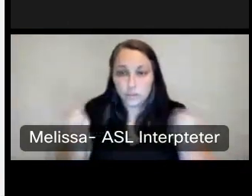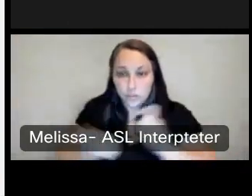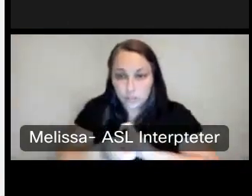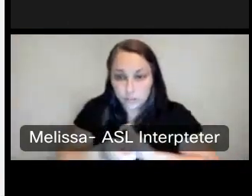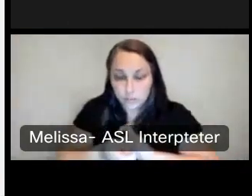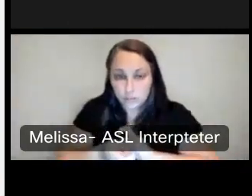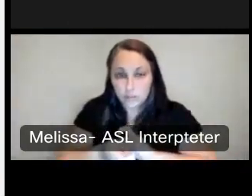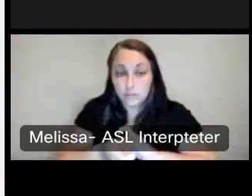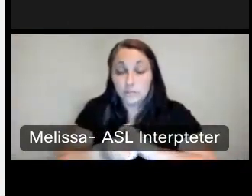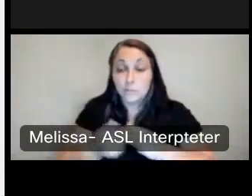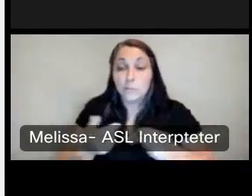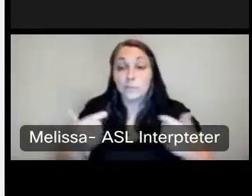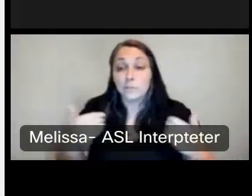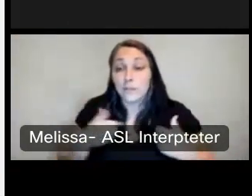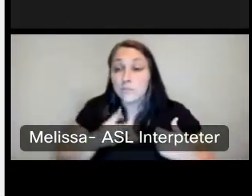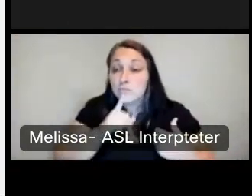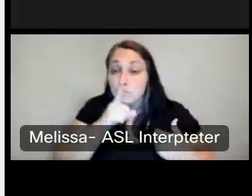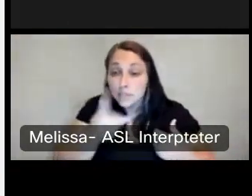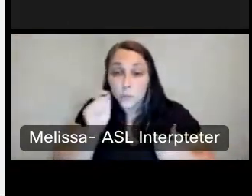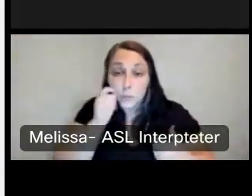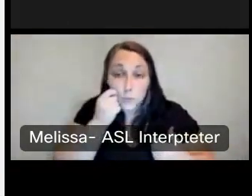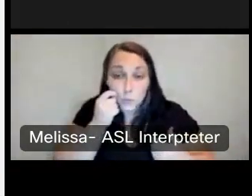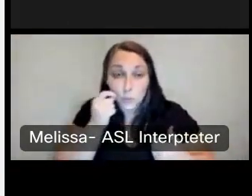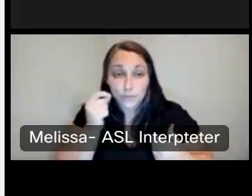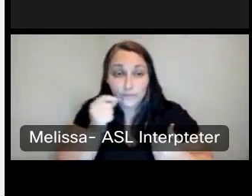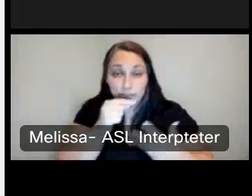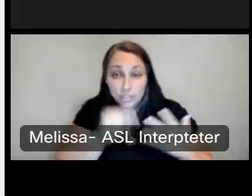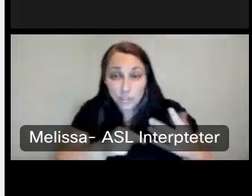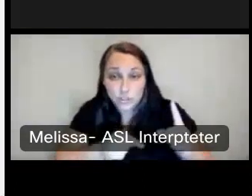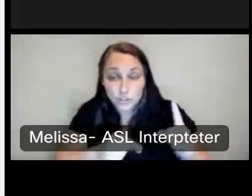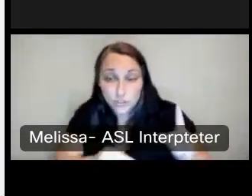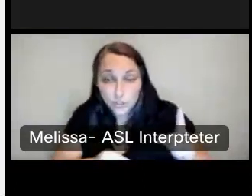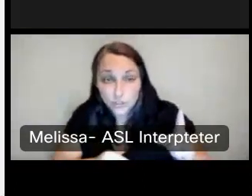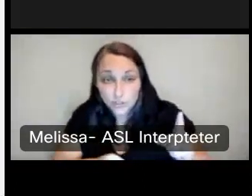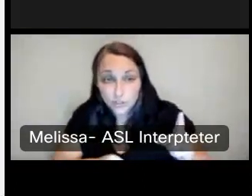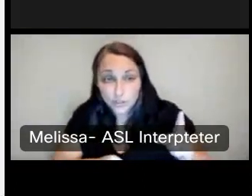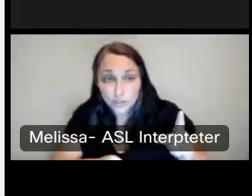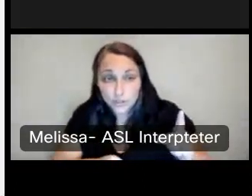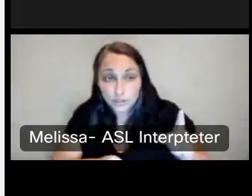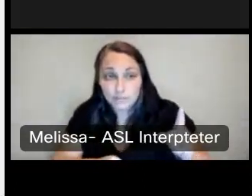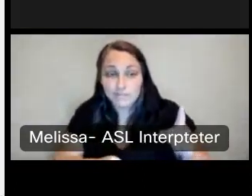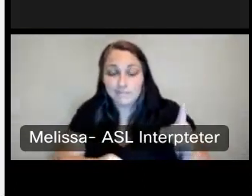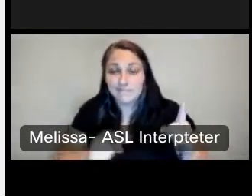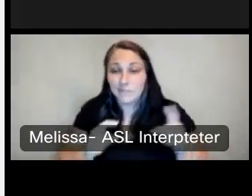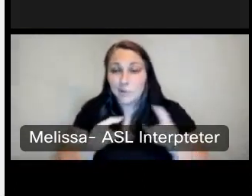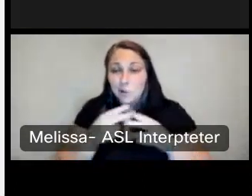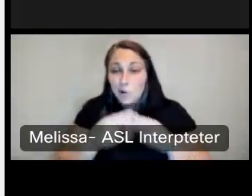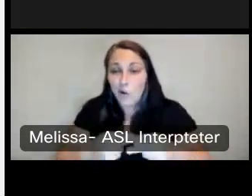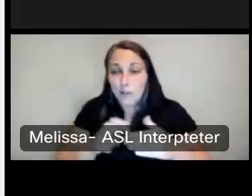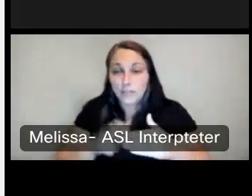um we have a really uh cool feature of um or the jump so you can jump to the section you you know